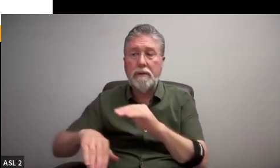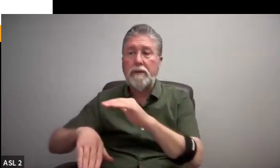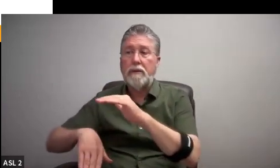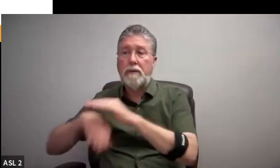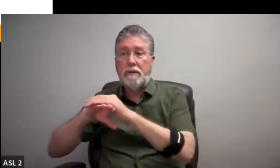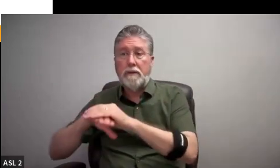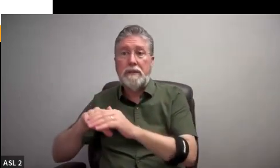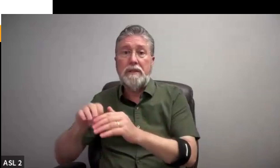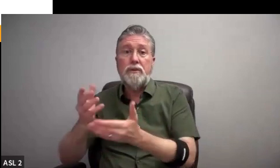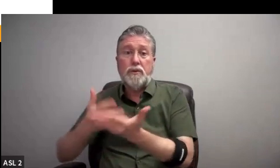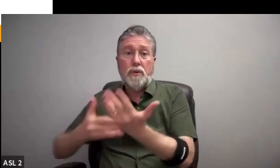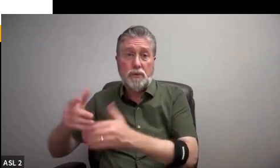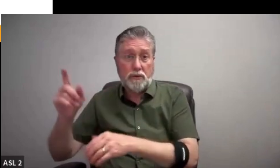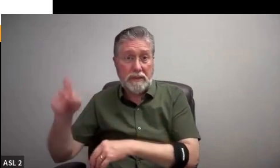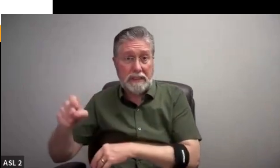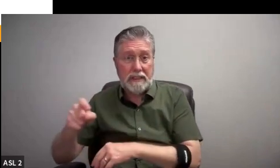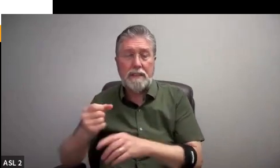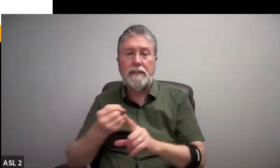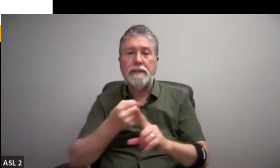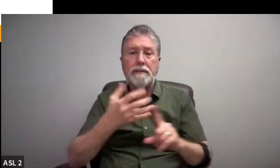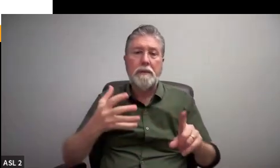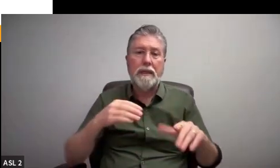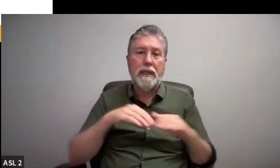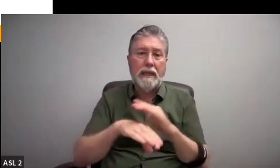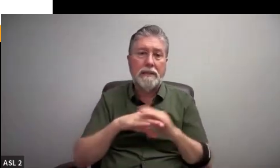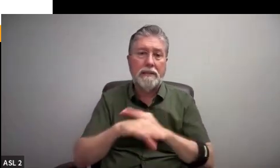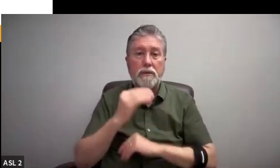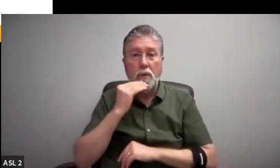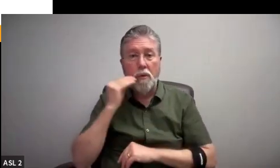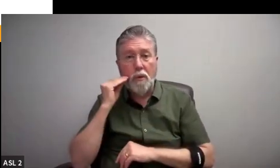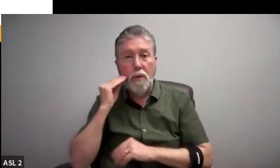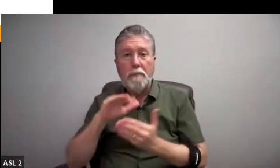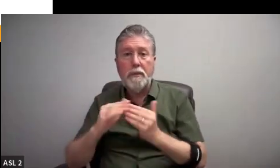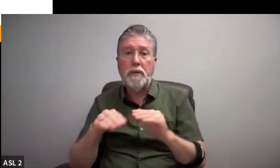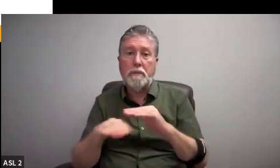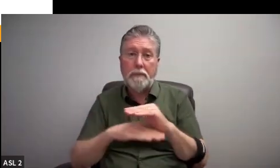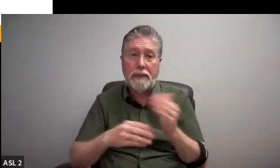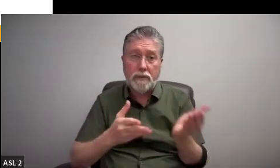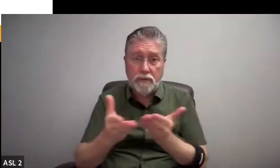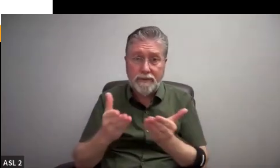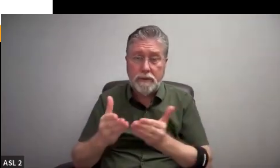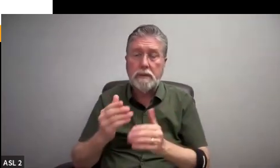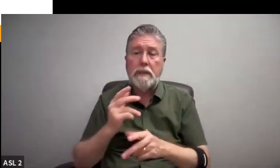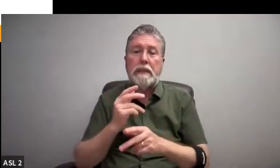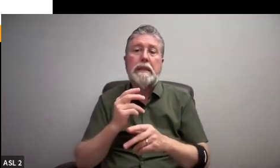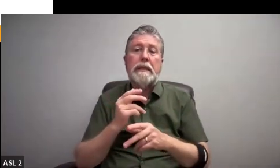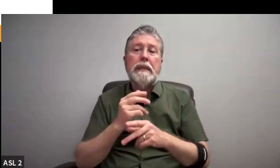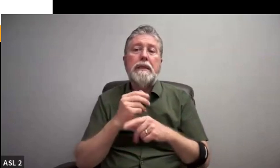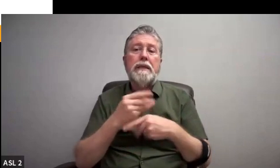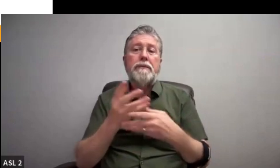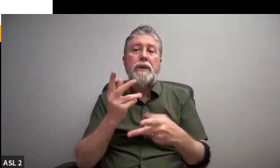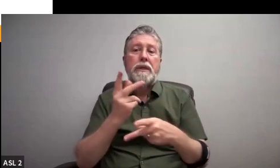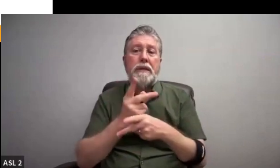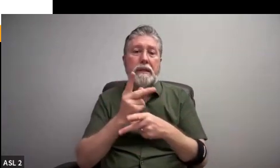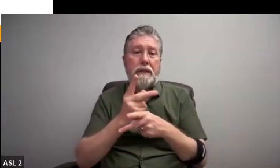expanding access to home- and community-based services, caregiving; and attachments. In the